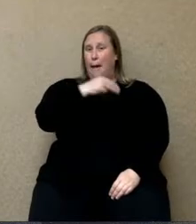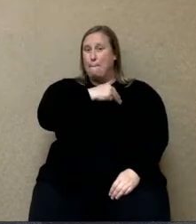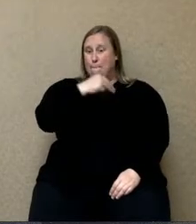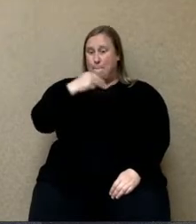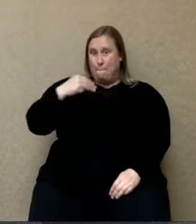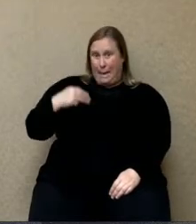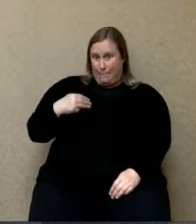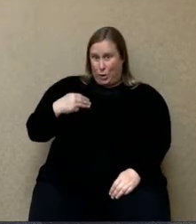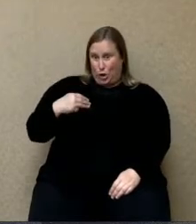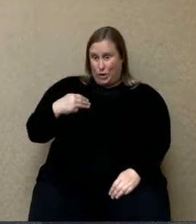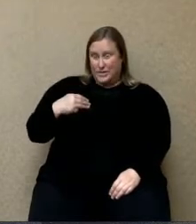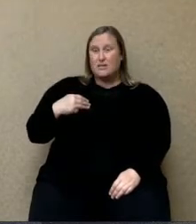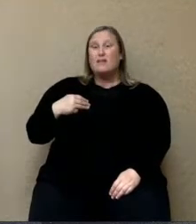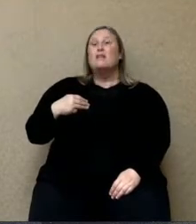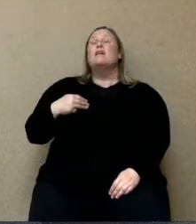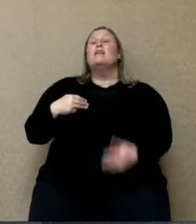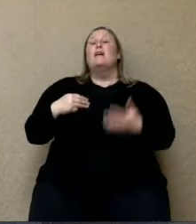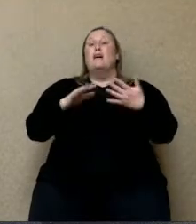51 of them had autism.